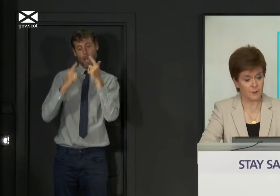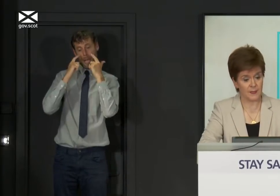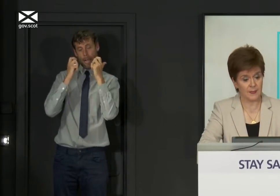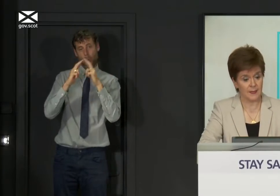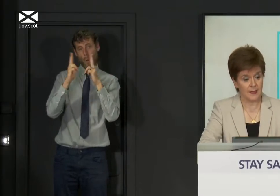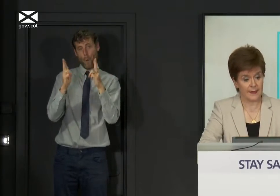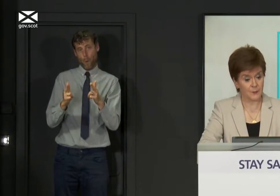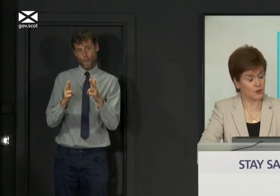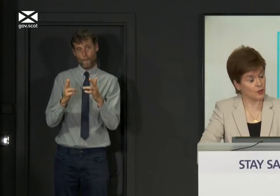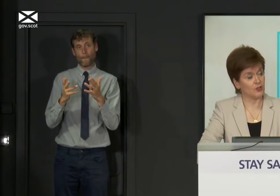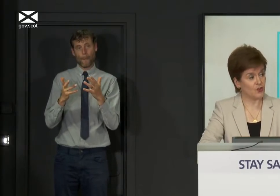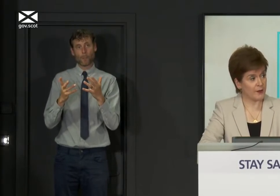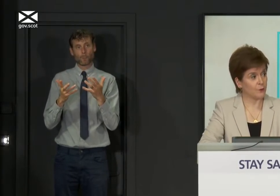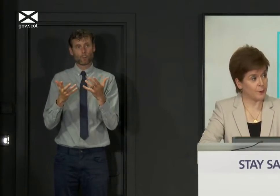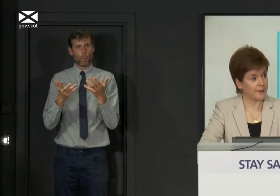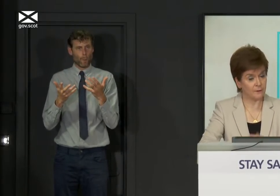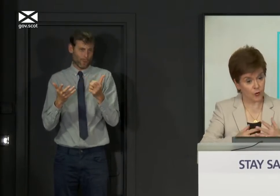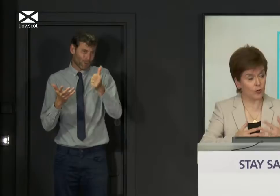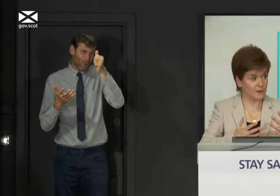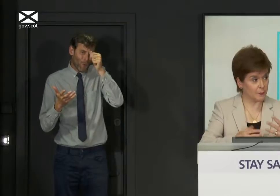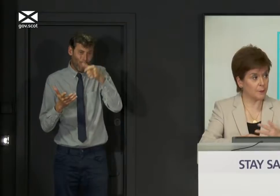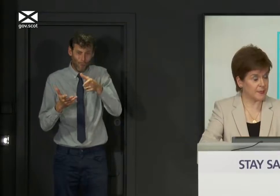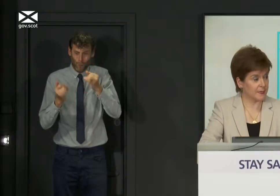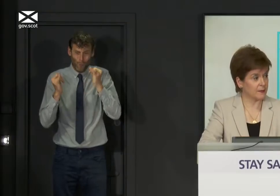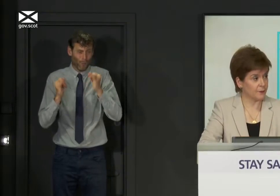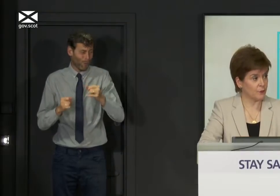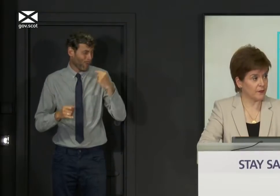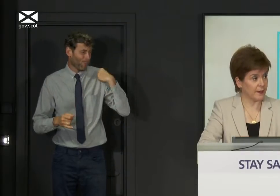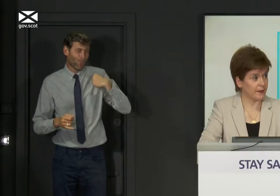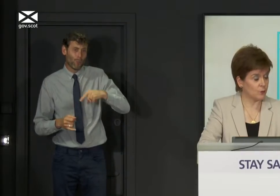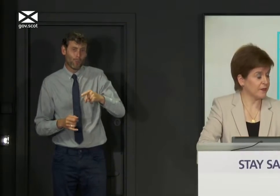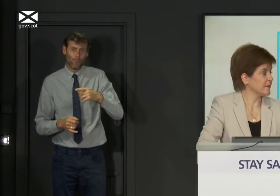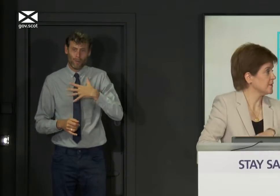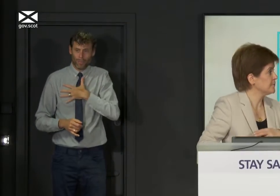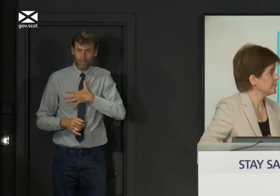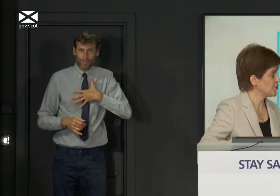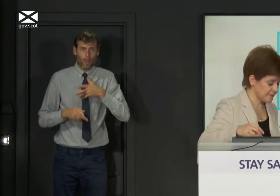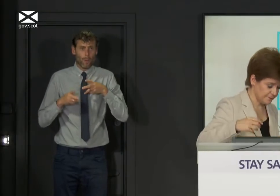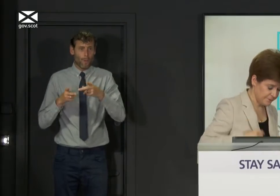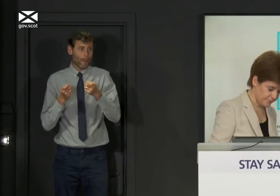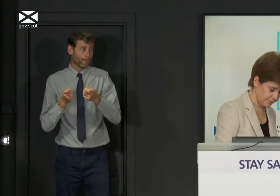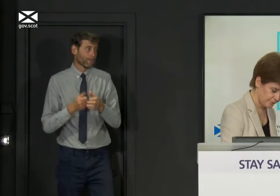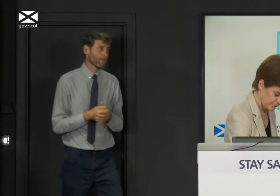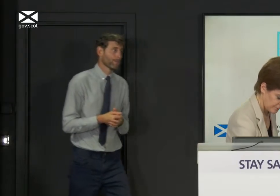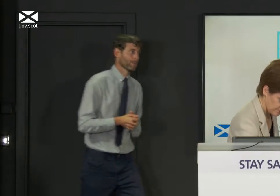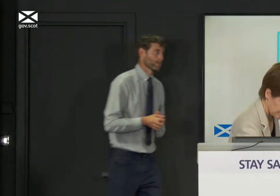been an absolutely dreadful period, for all of us but particularly those in the care home sector. Jason.